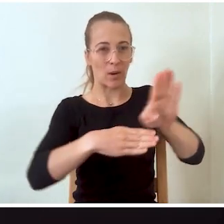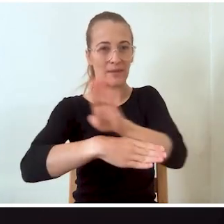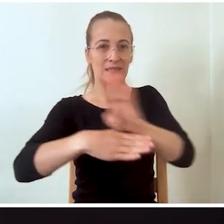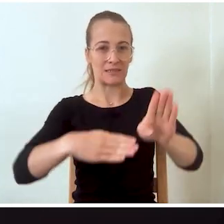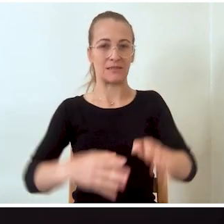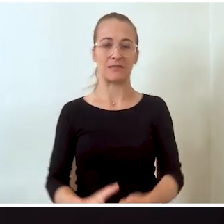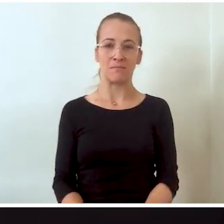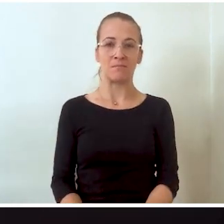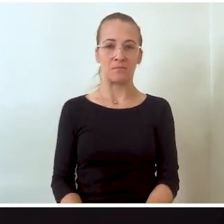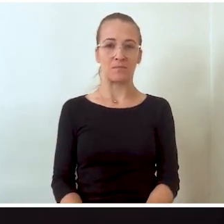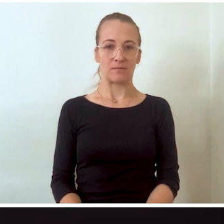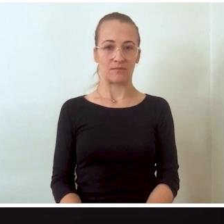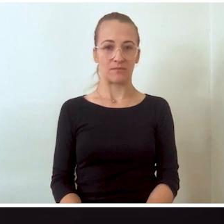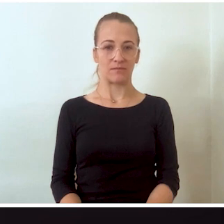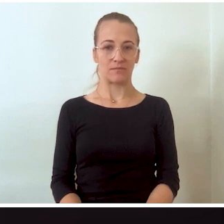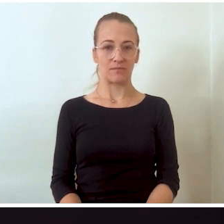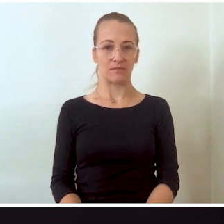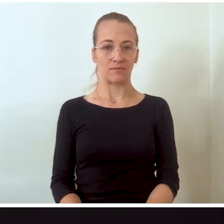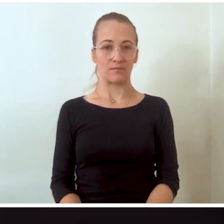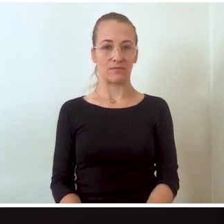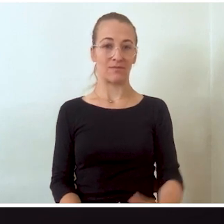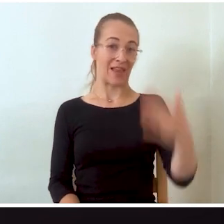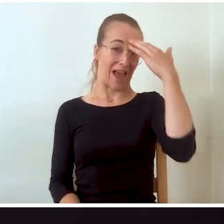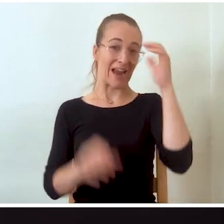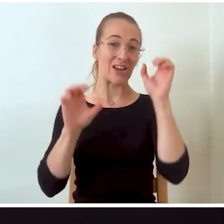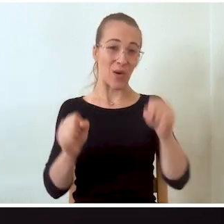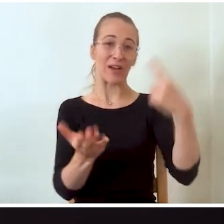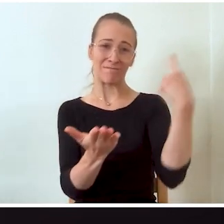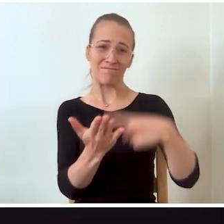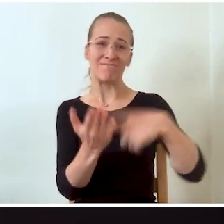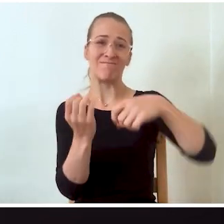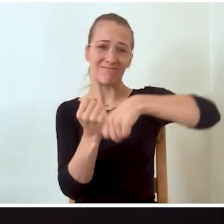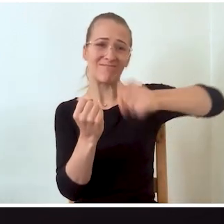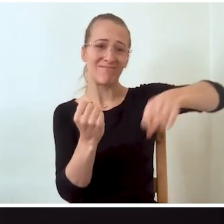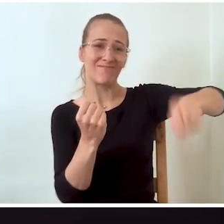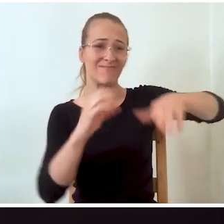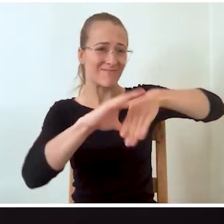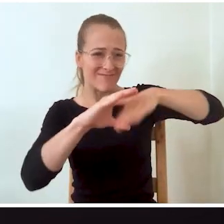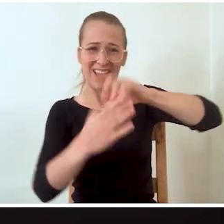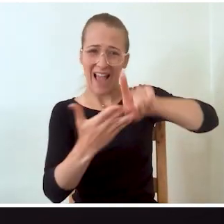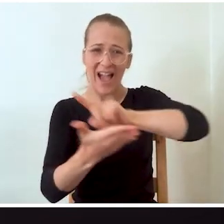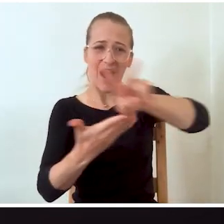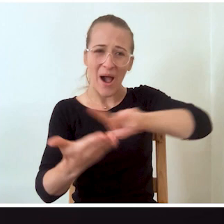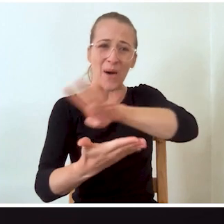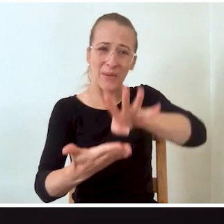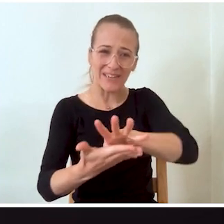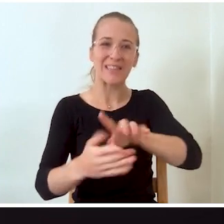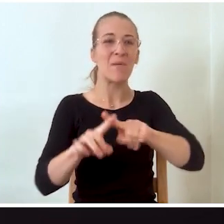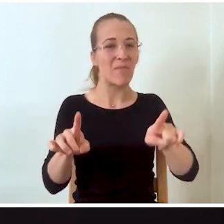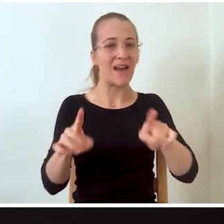And so I know we could probably talk about this for hours and hours, but let's kind of sign off